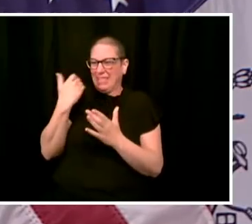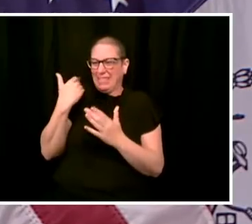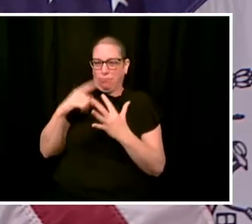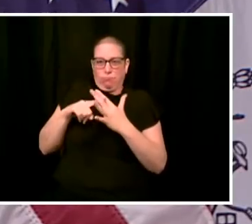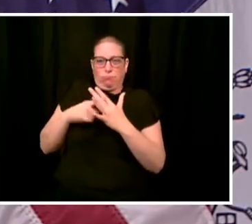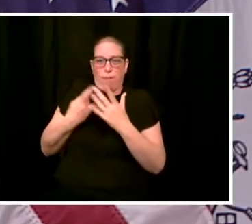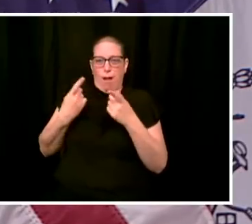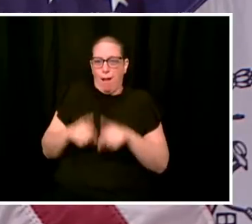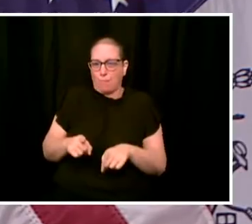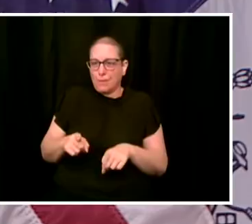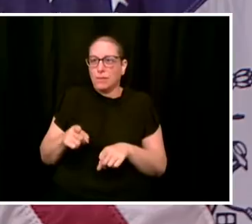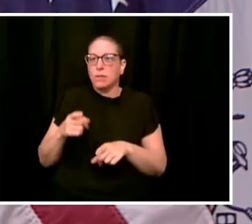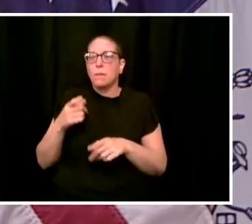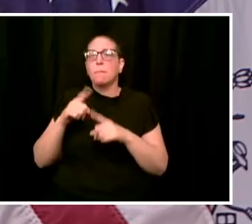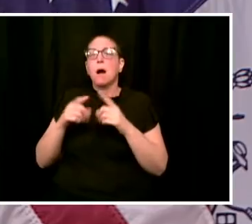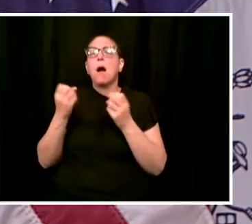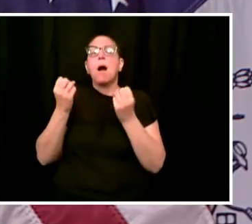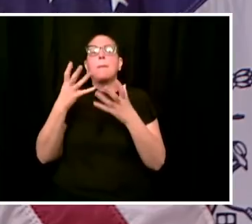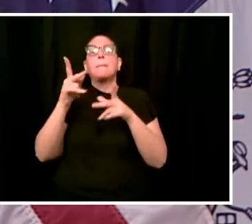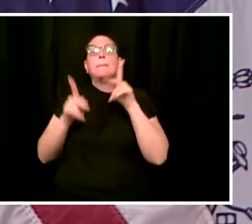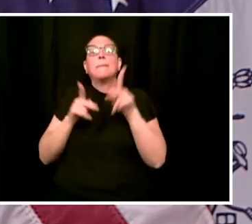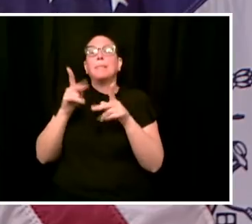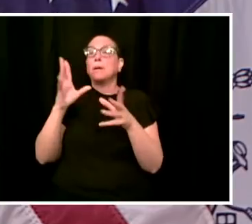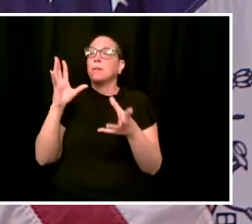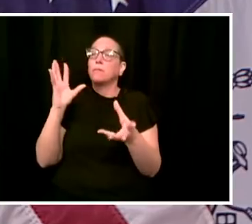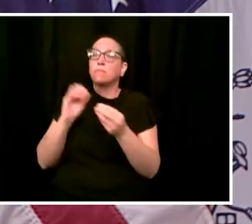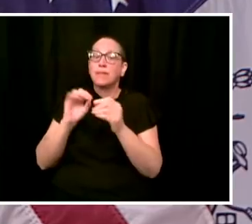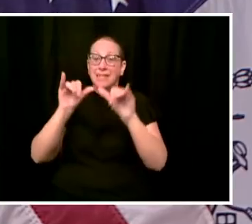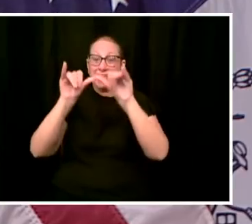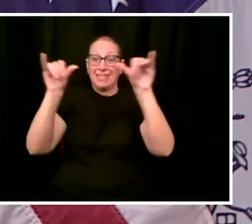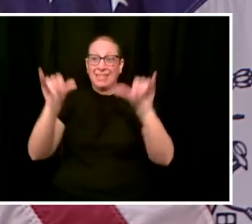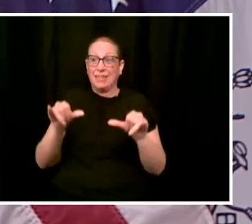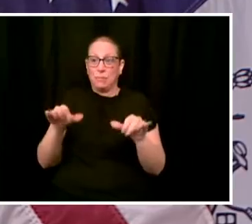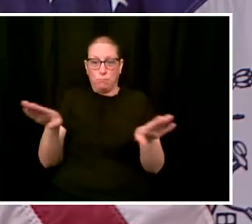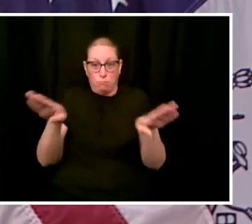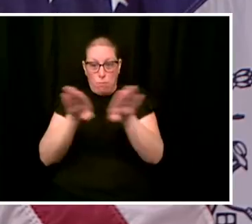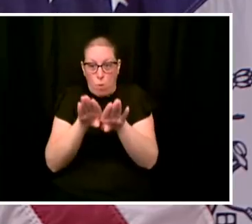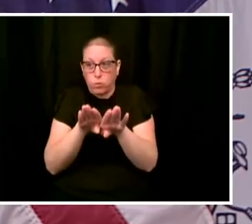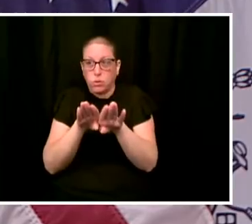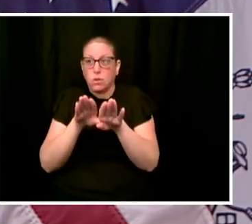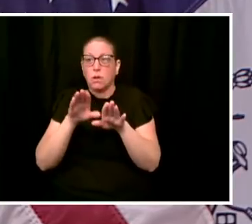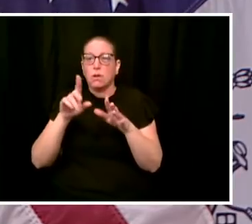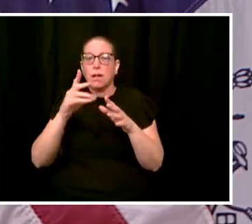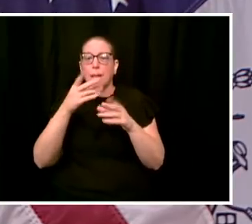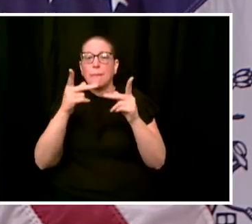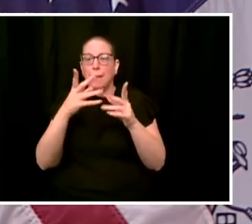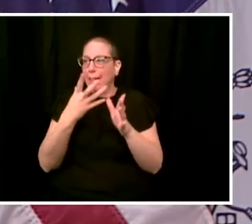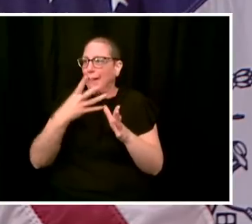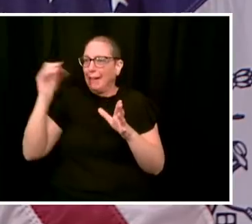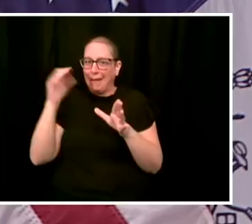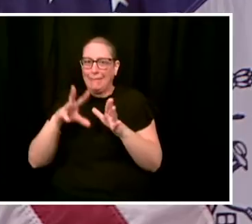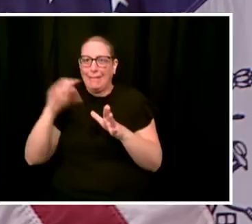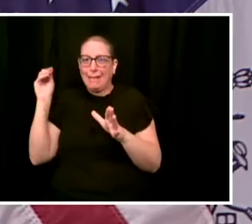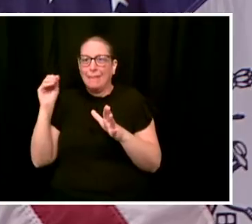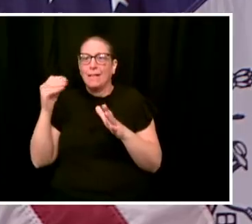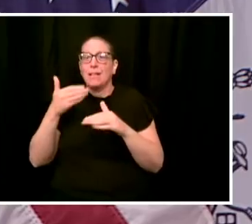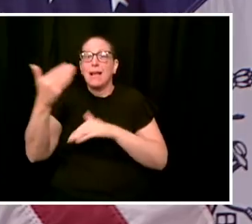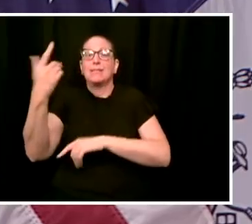XSI GS,A BUT HOW MANY PEOPLE ARE STAYING IN VERSUS